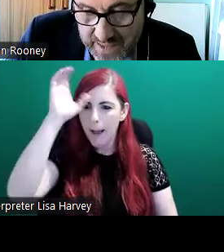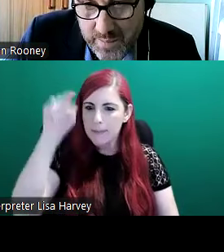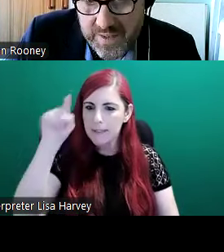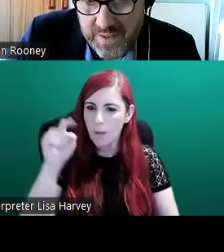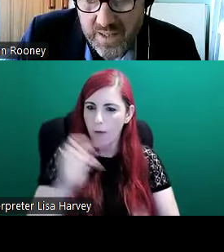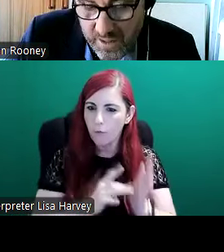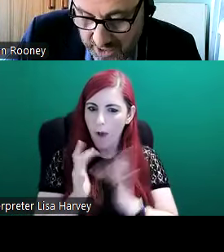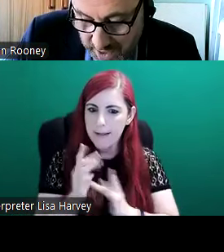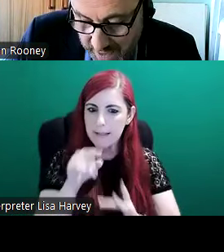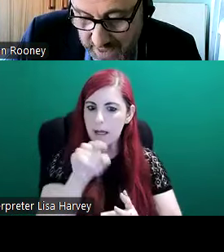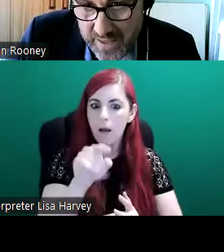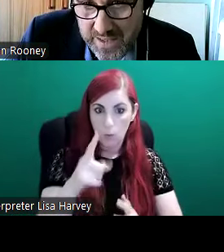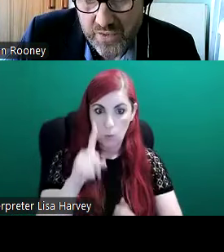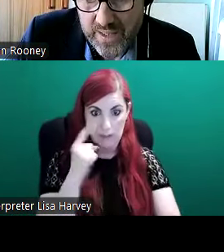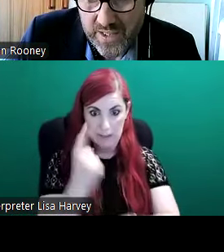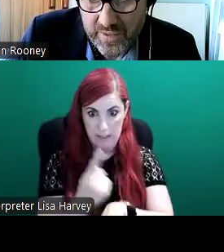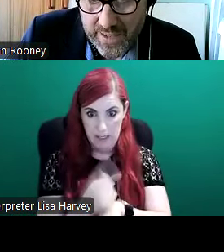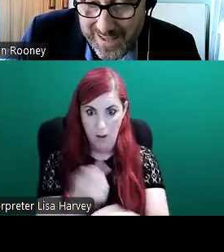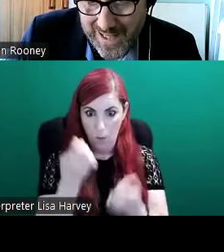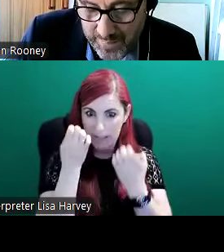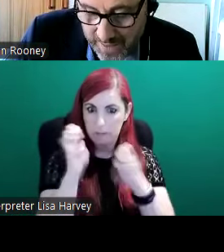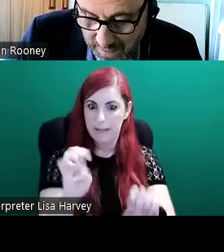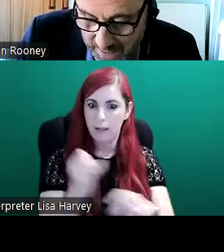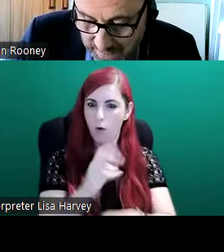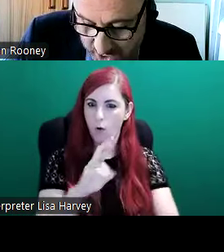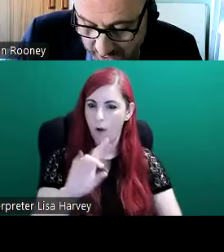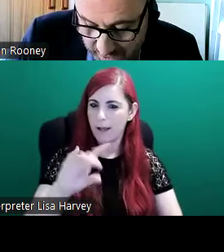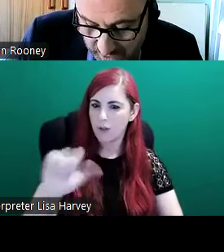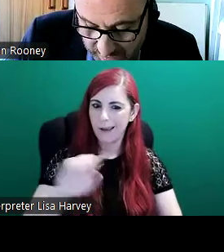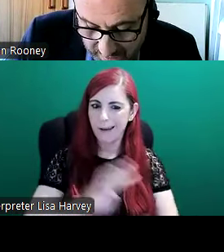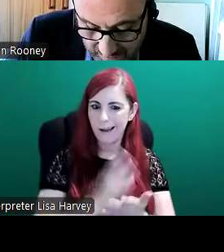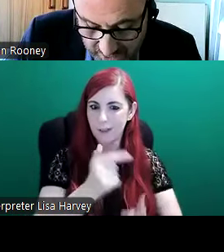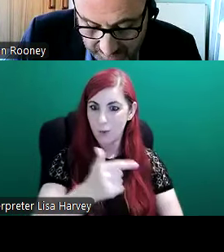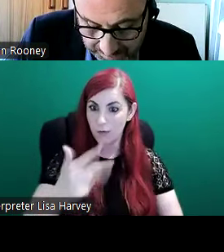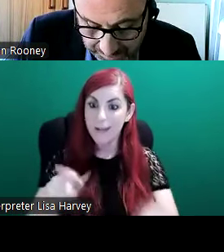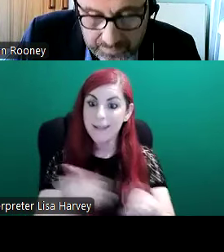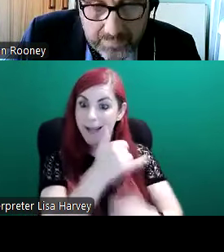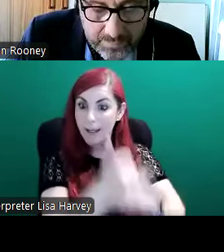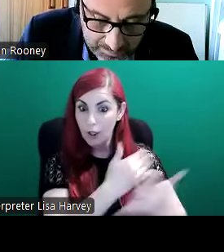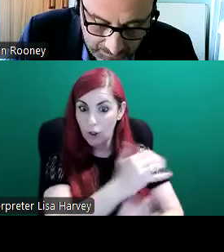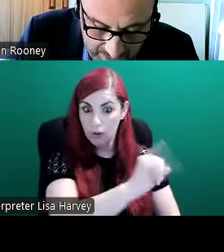was exhibited at the RHA in 1923 the same year that Jellett showed Decoration,.